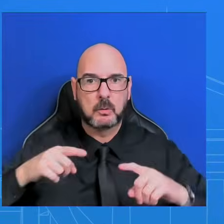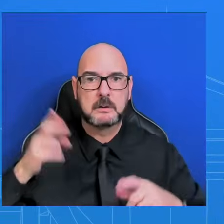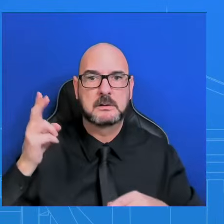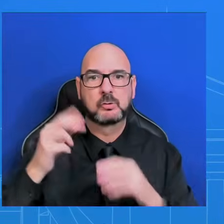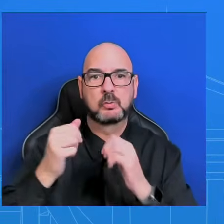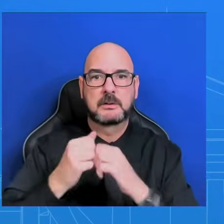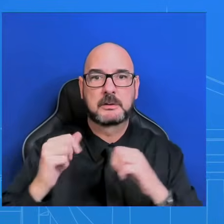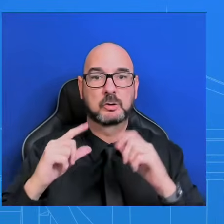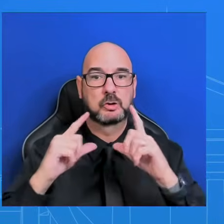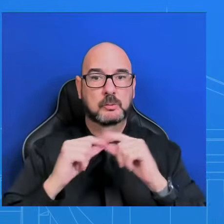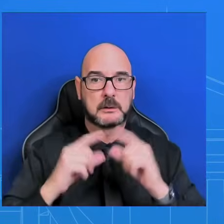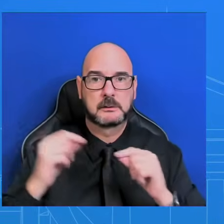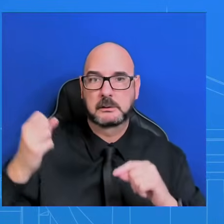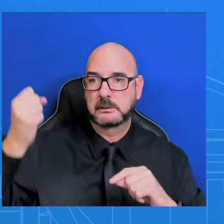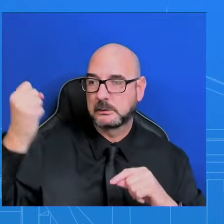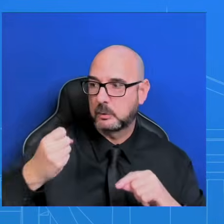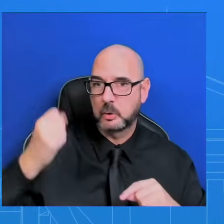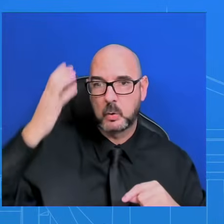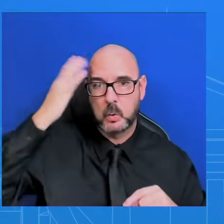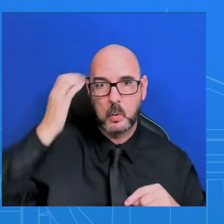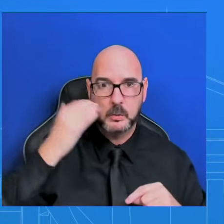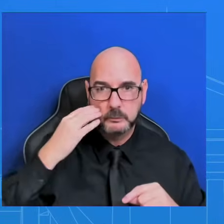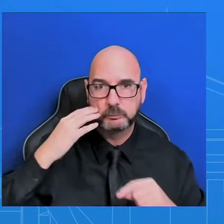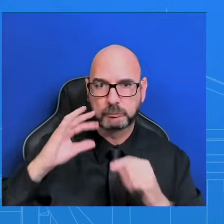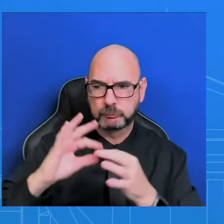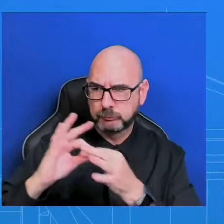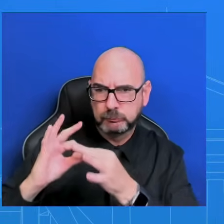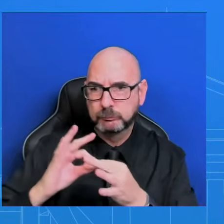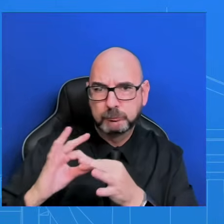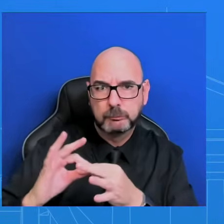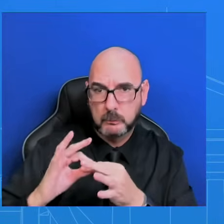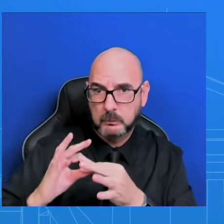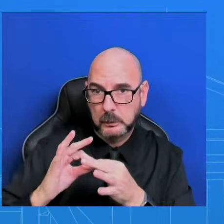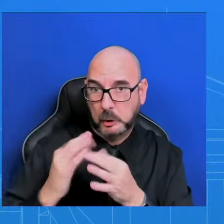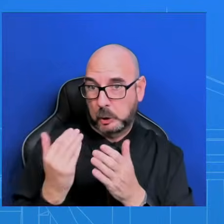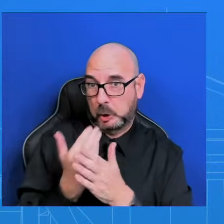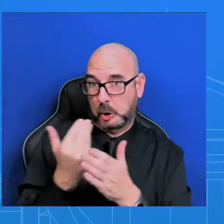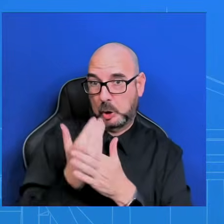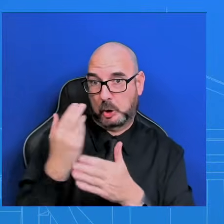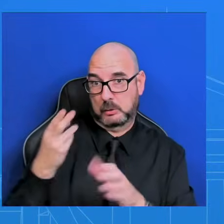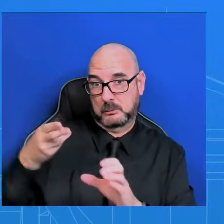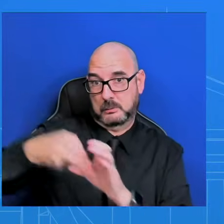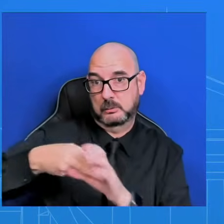a new nuclear consultative group session with South Korea that was announced when President Yoon was here;